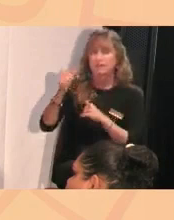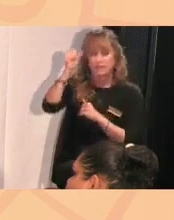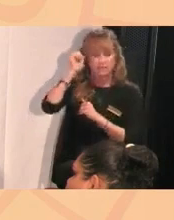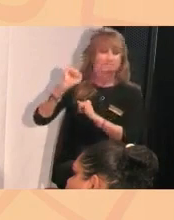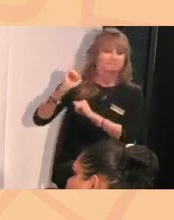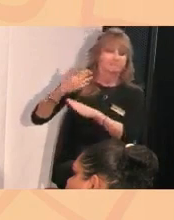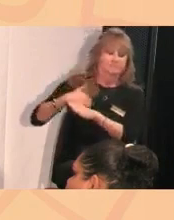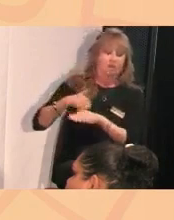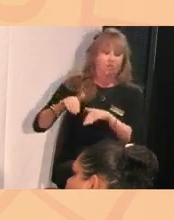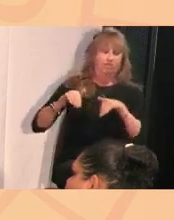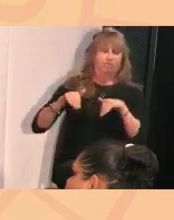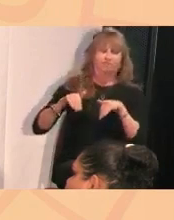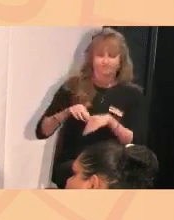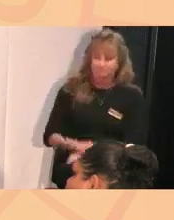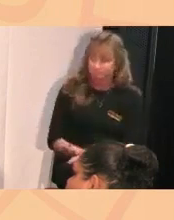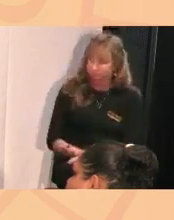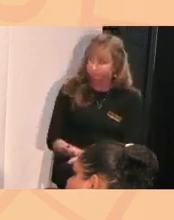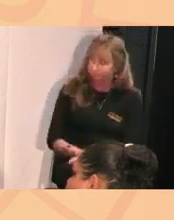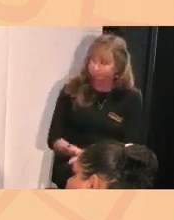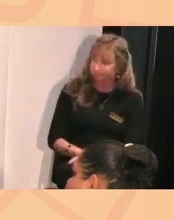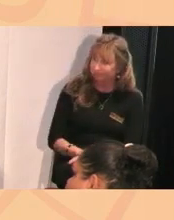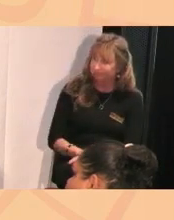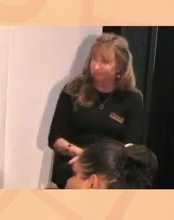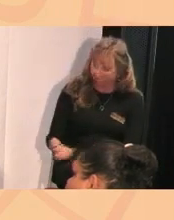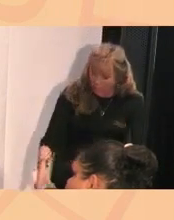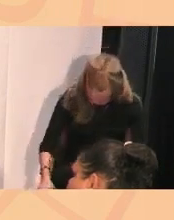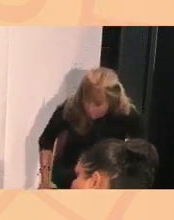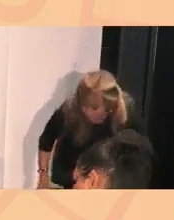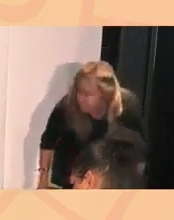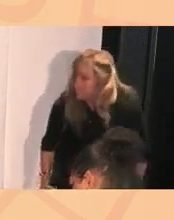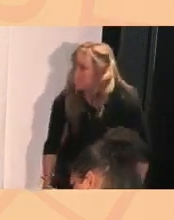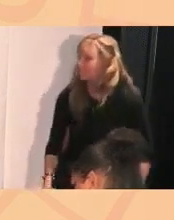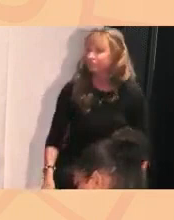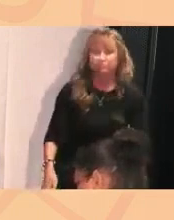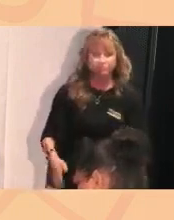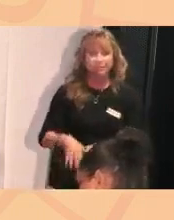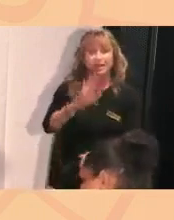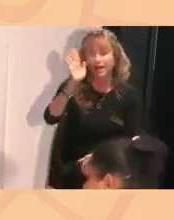but I'm just going to hand it straight over to the amazing, wonderful Dr Fiona Foley.